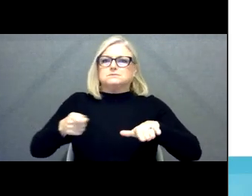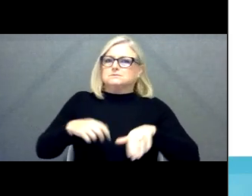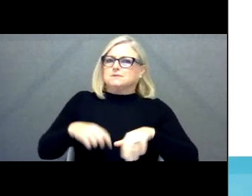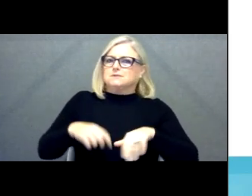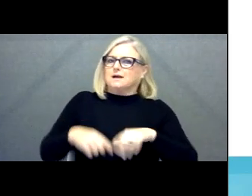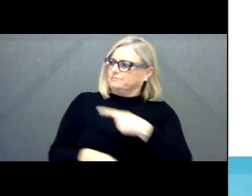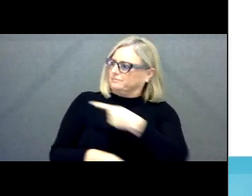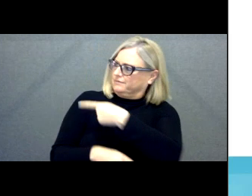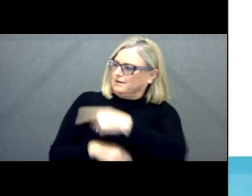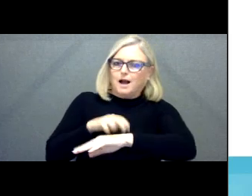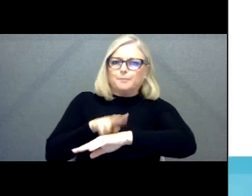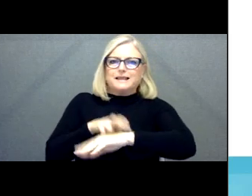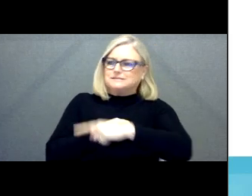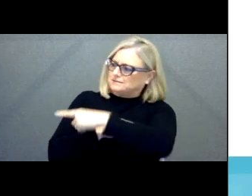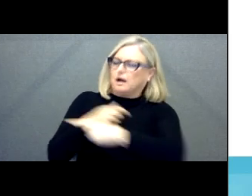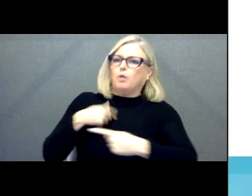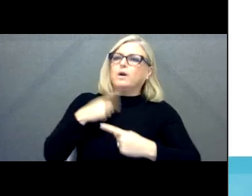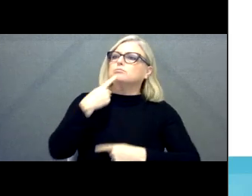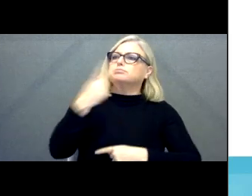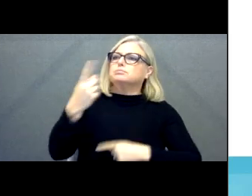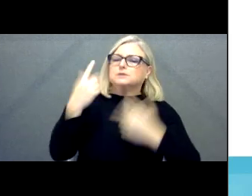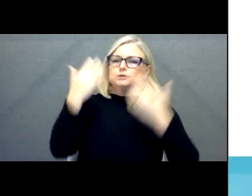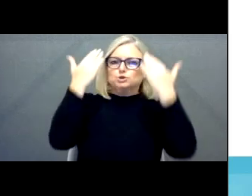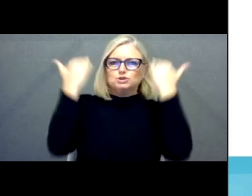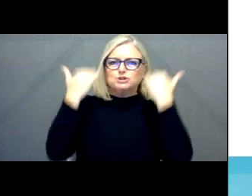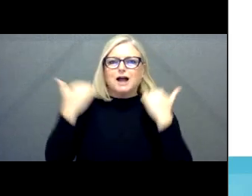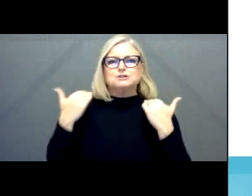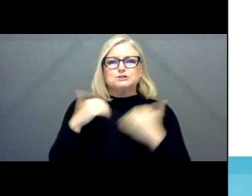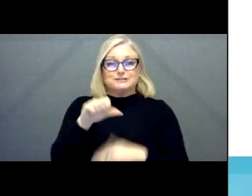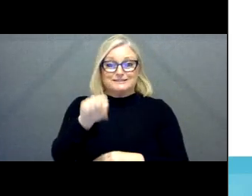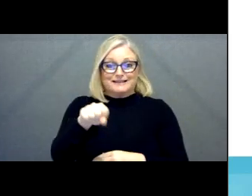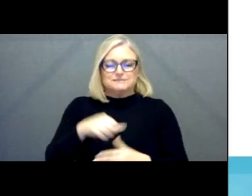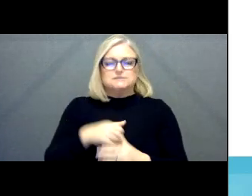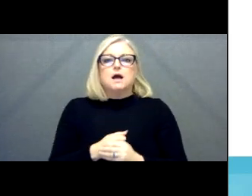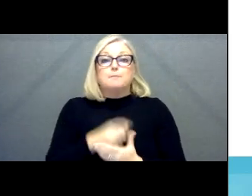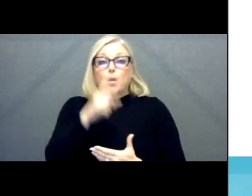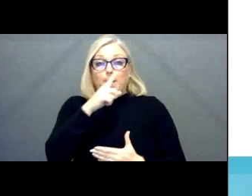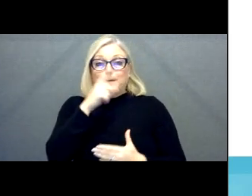to a magistrate but once um people get on these orders or treatment programs as I've mentioned